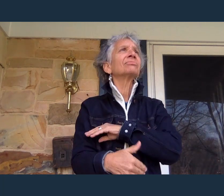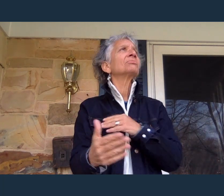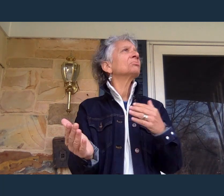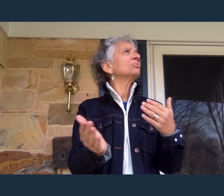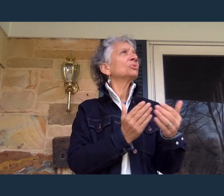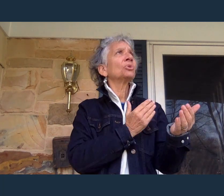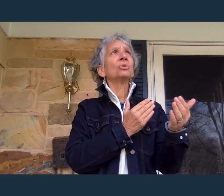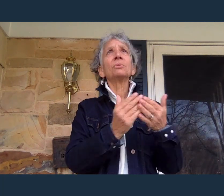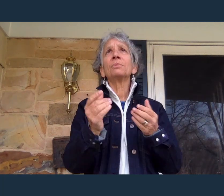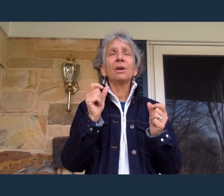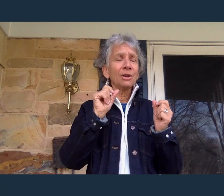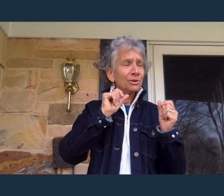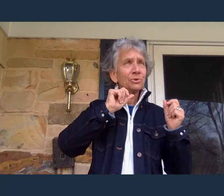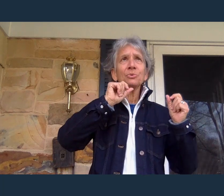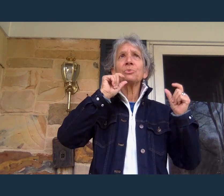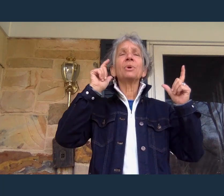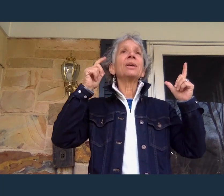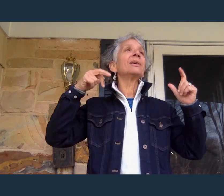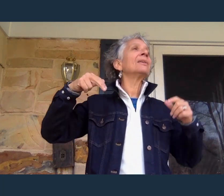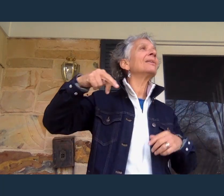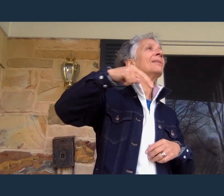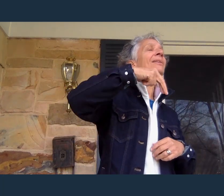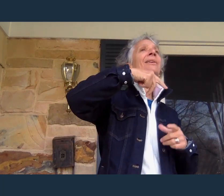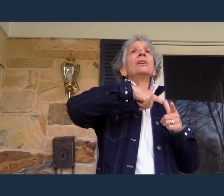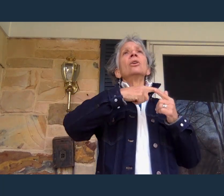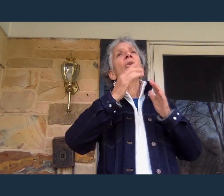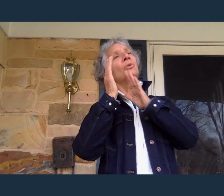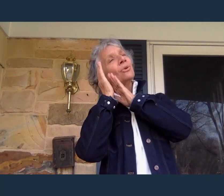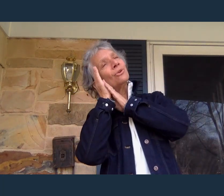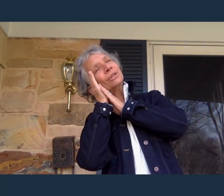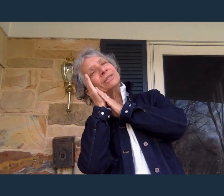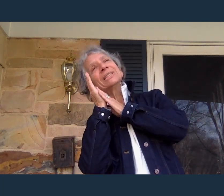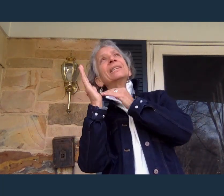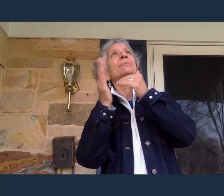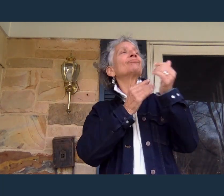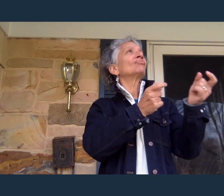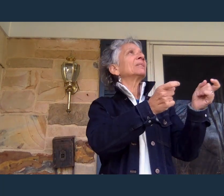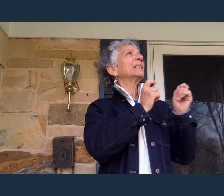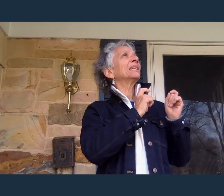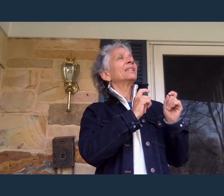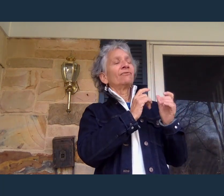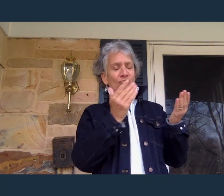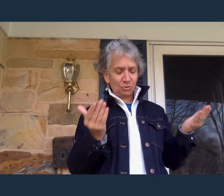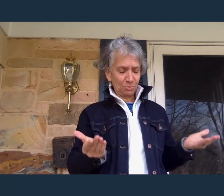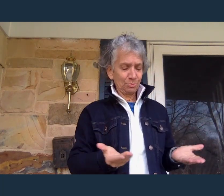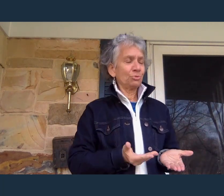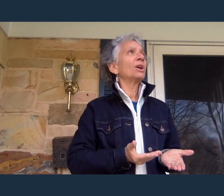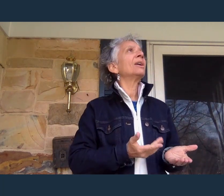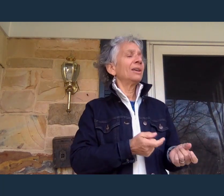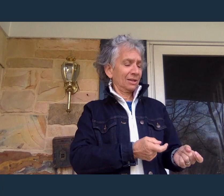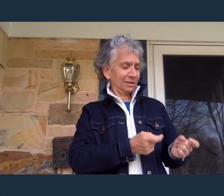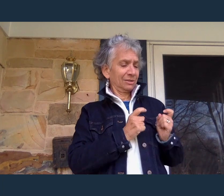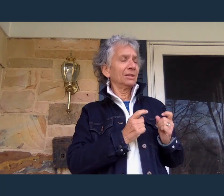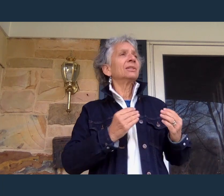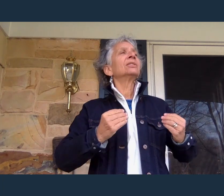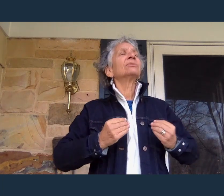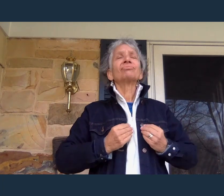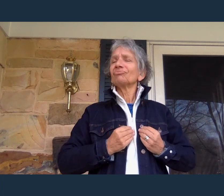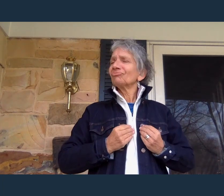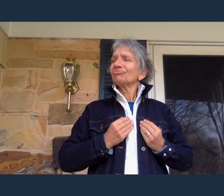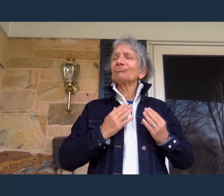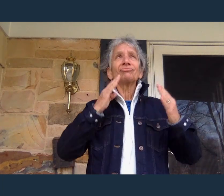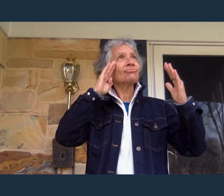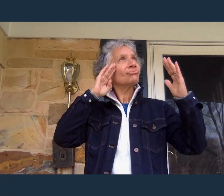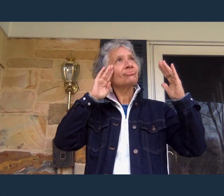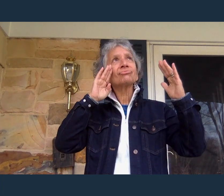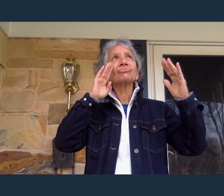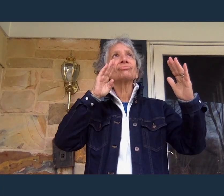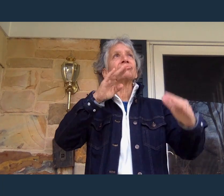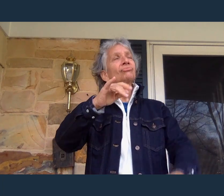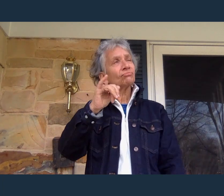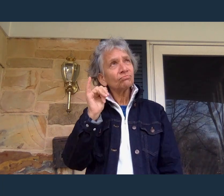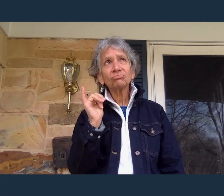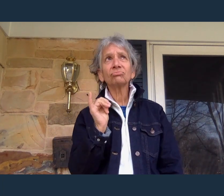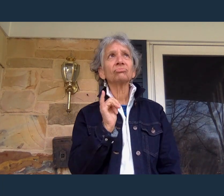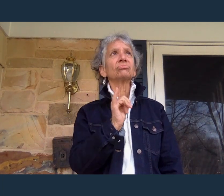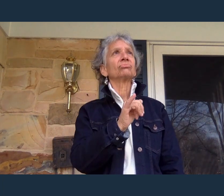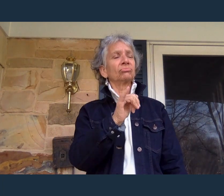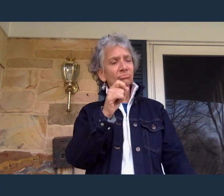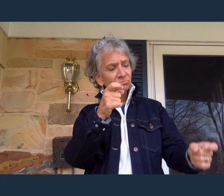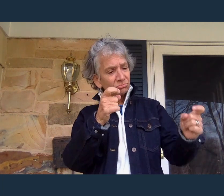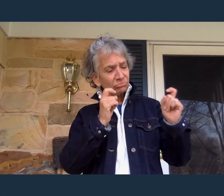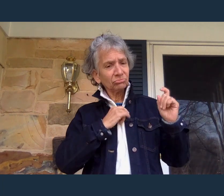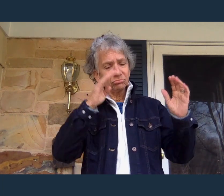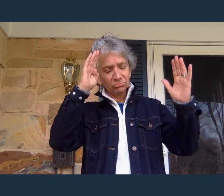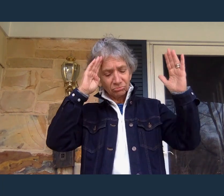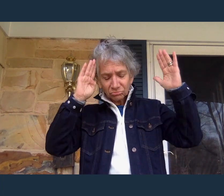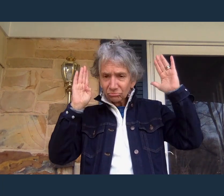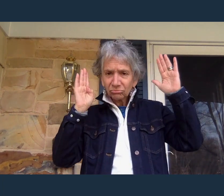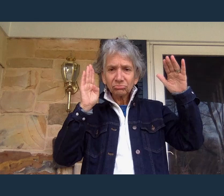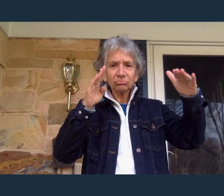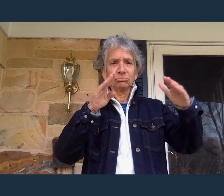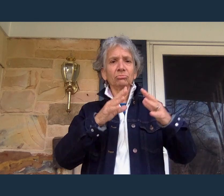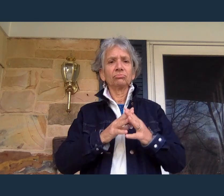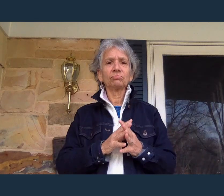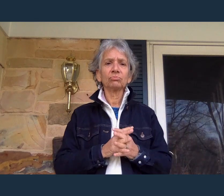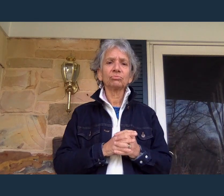Waking or sleeping, Your presence my light Oh Oh